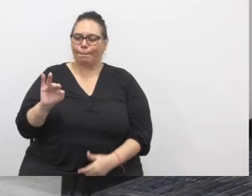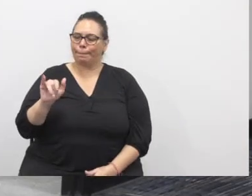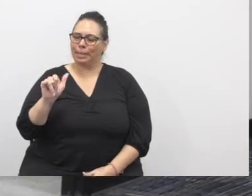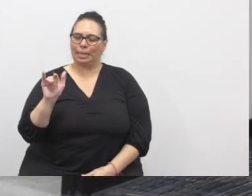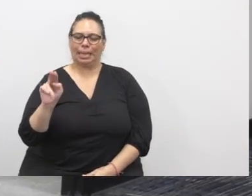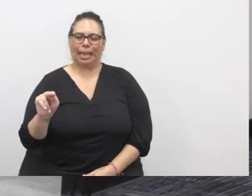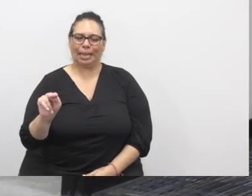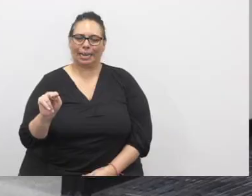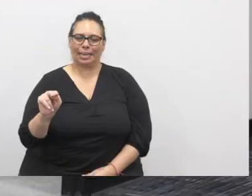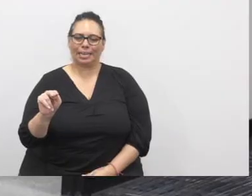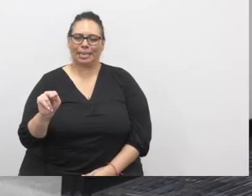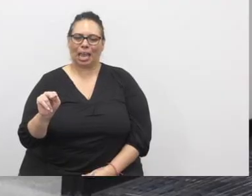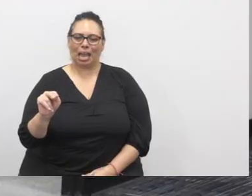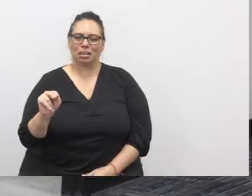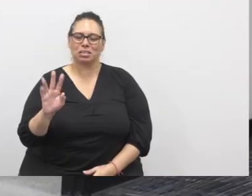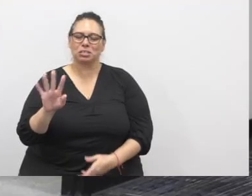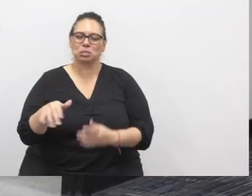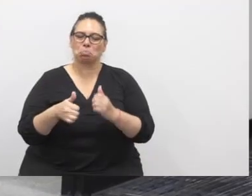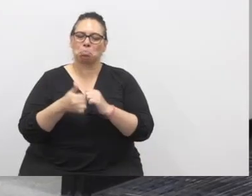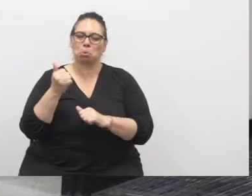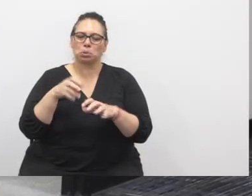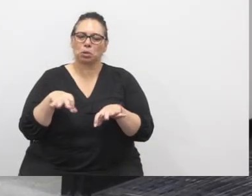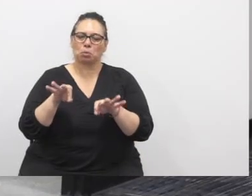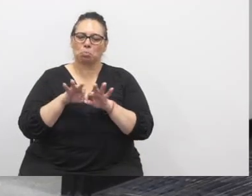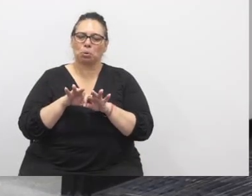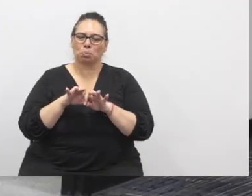And that's what I would say is the most important to me. Although they're all great.